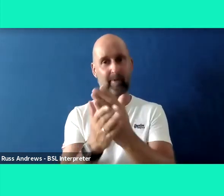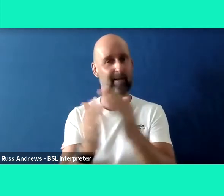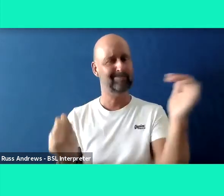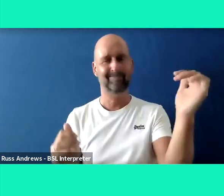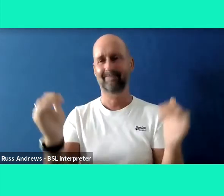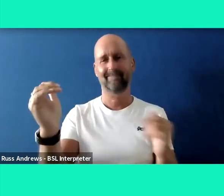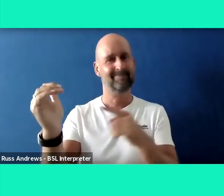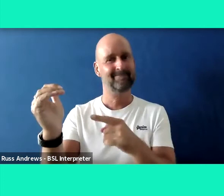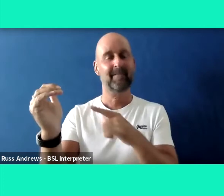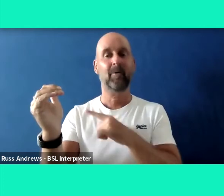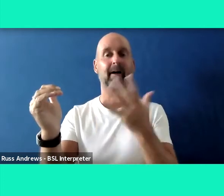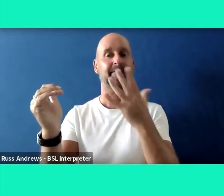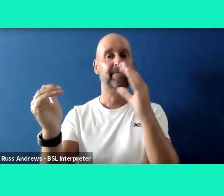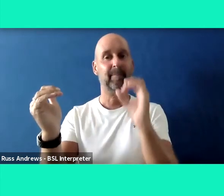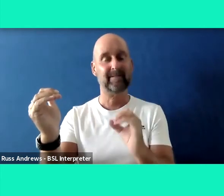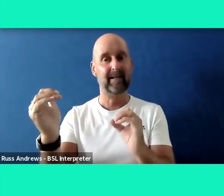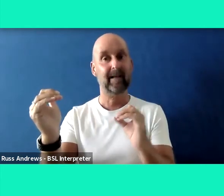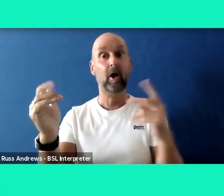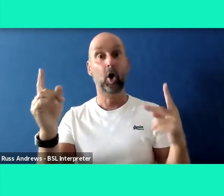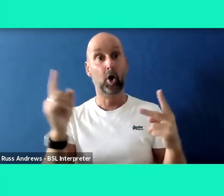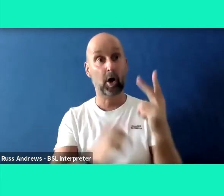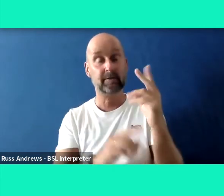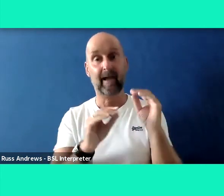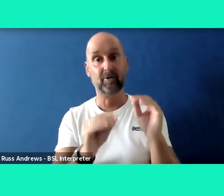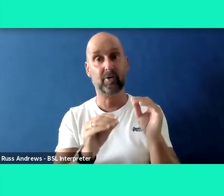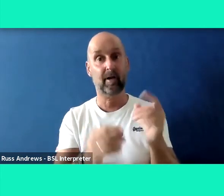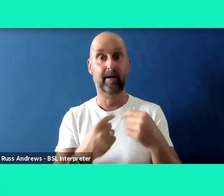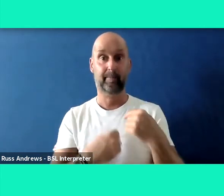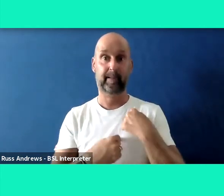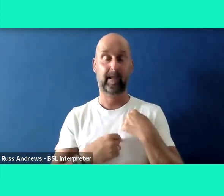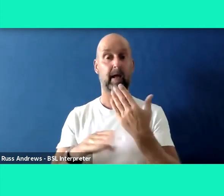A 50% cut to arts education puts me and my peers and colleagues,